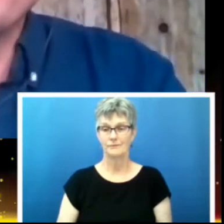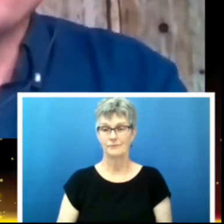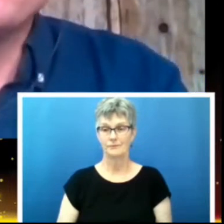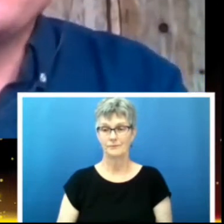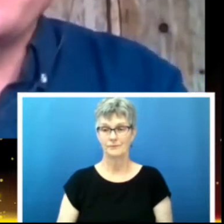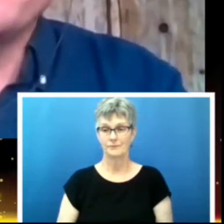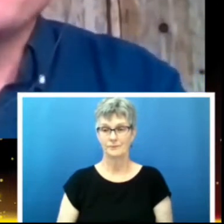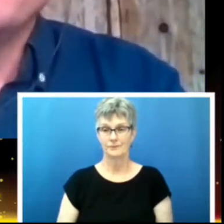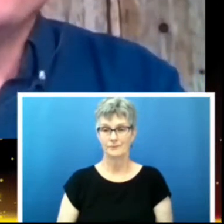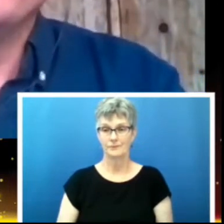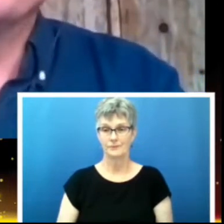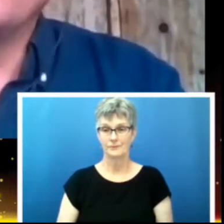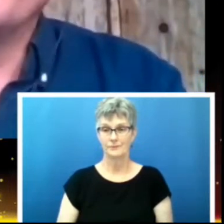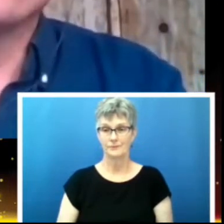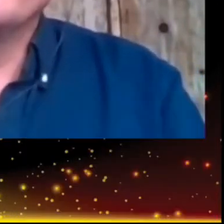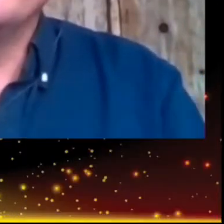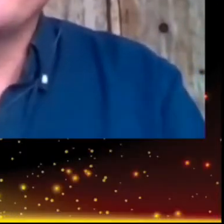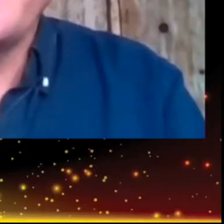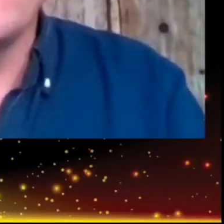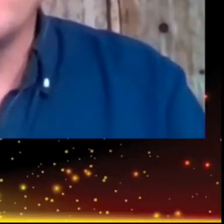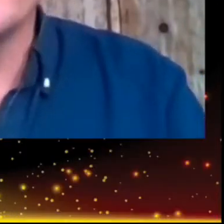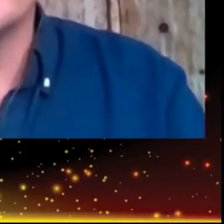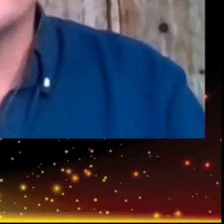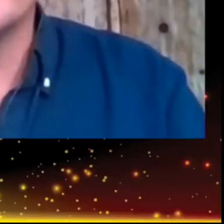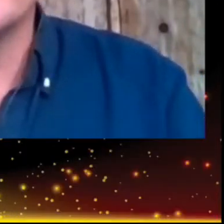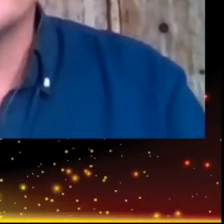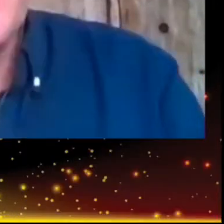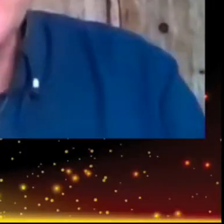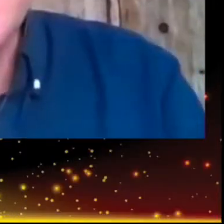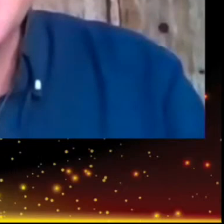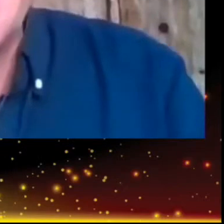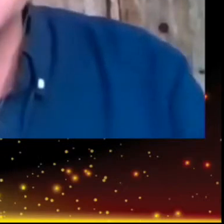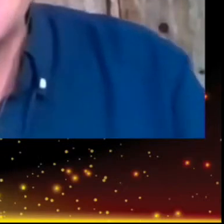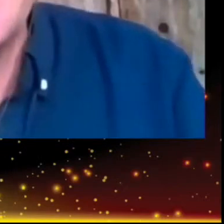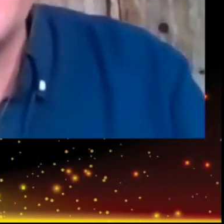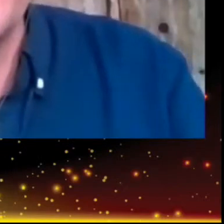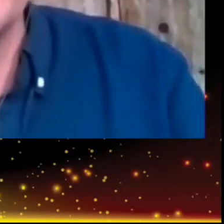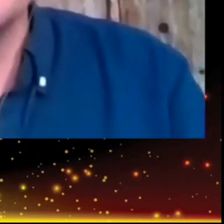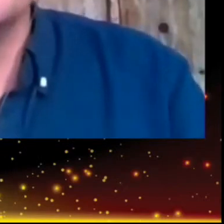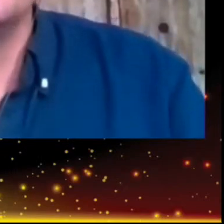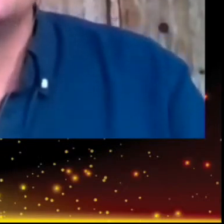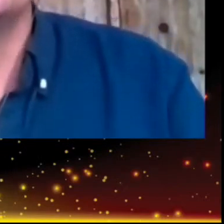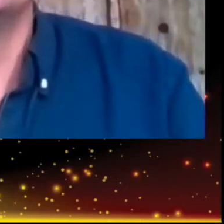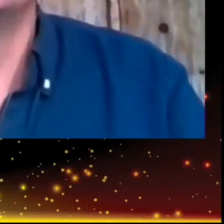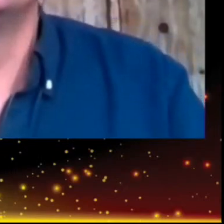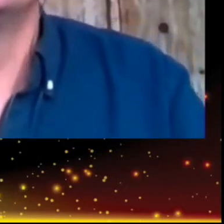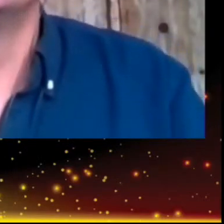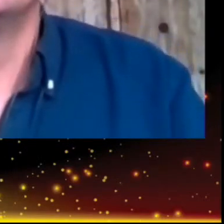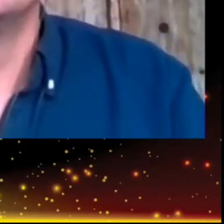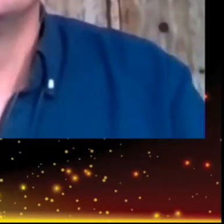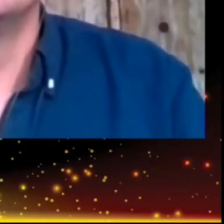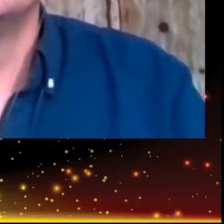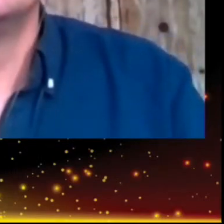to take these moments within the chaos as you build this as a habit? (chuckling)